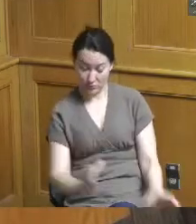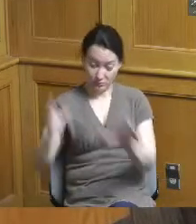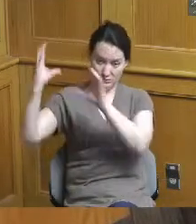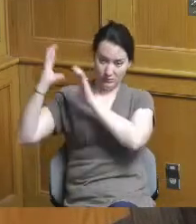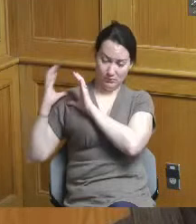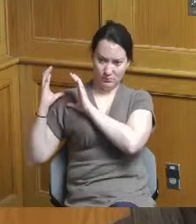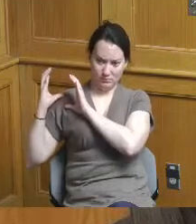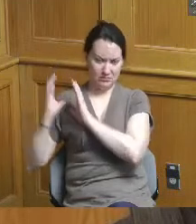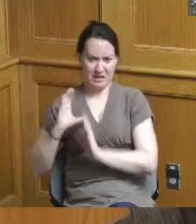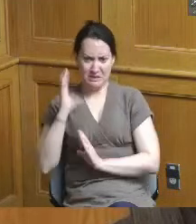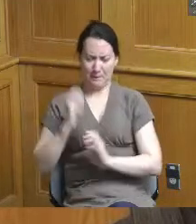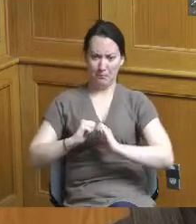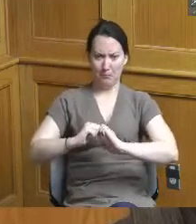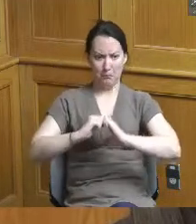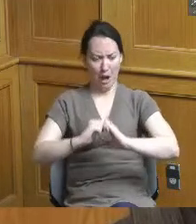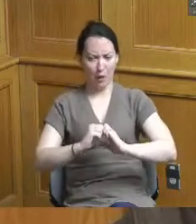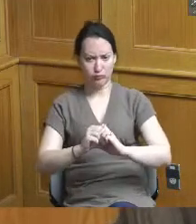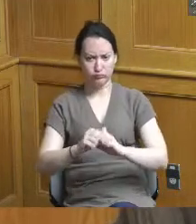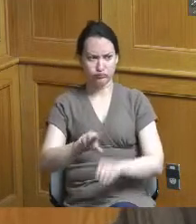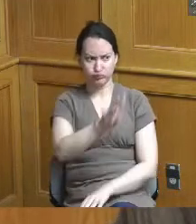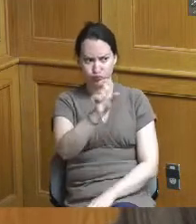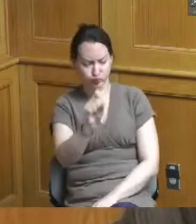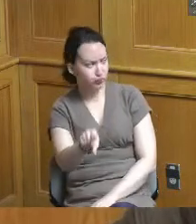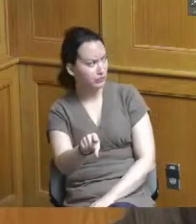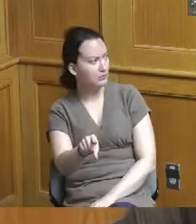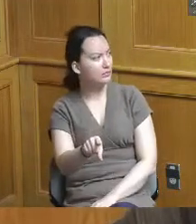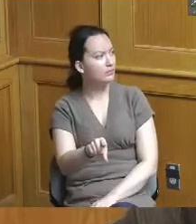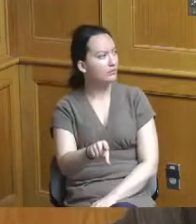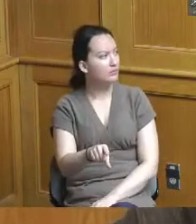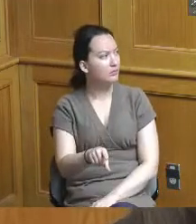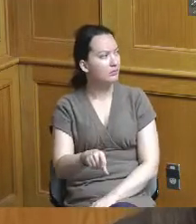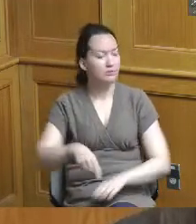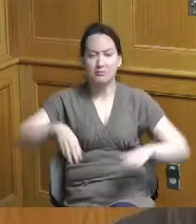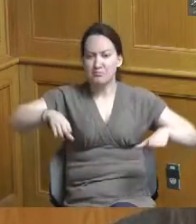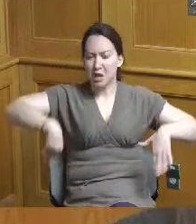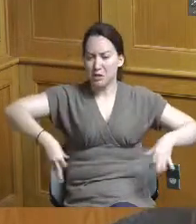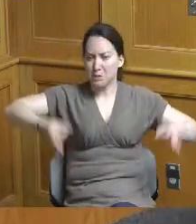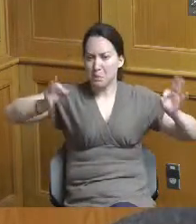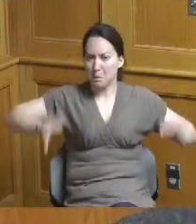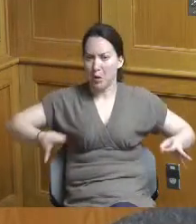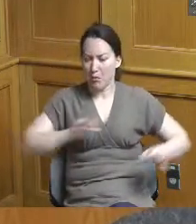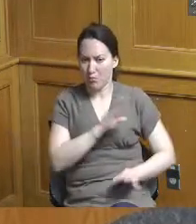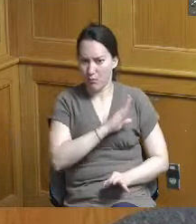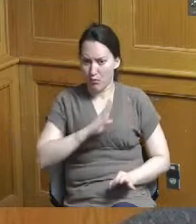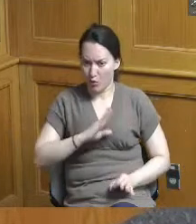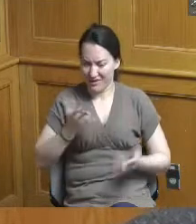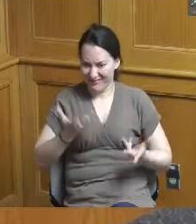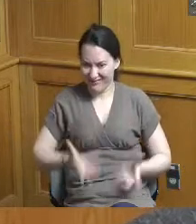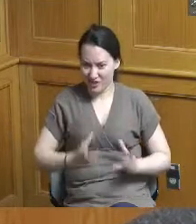of goes together that would be the question for me because we have not concluded as a board that one